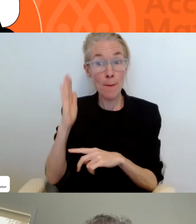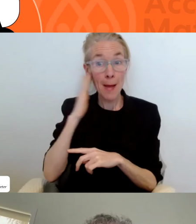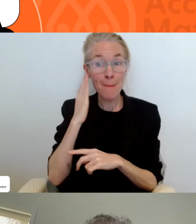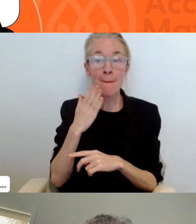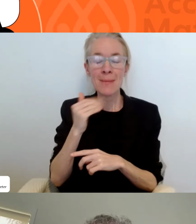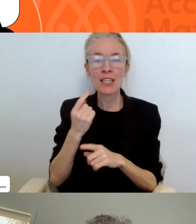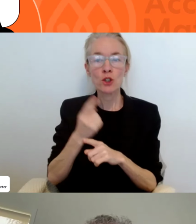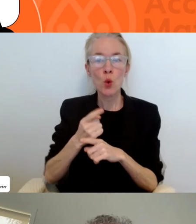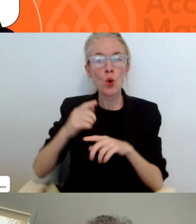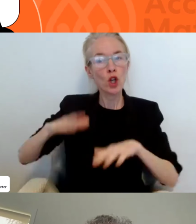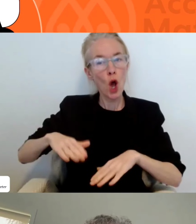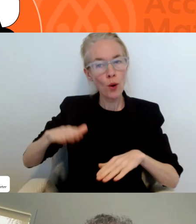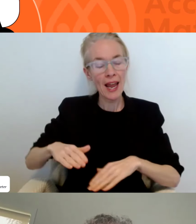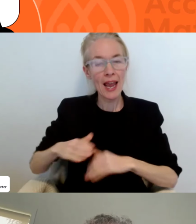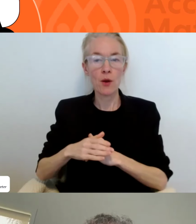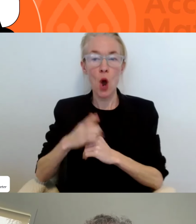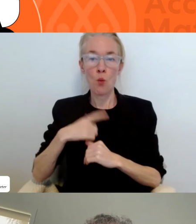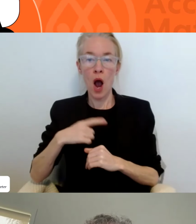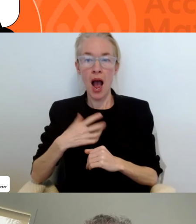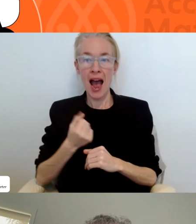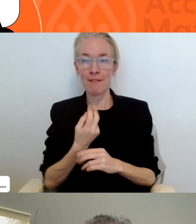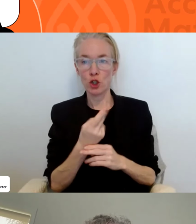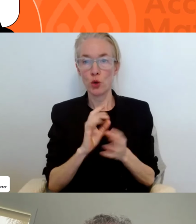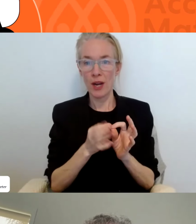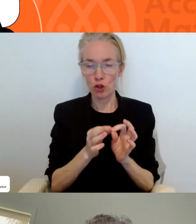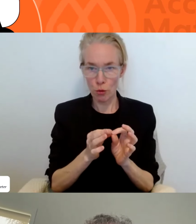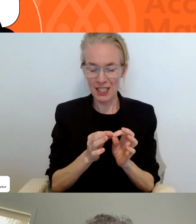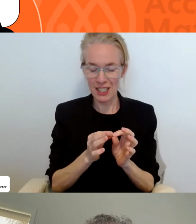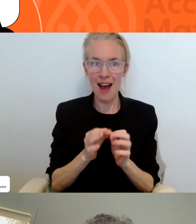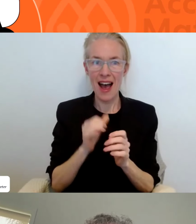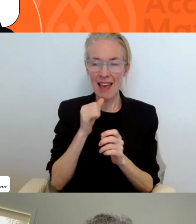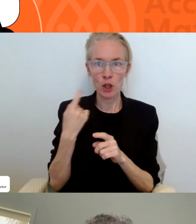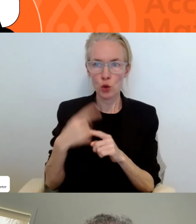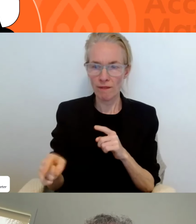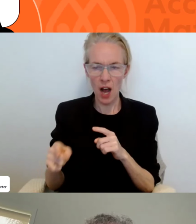interpreters, Rosie and Melody, have time to interpret. Raymond,